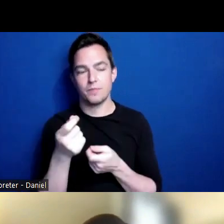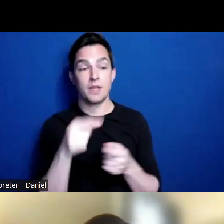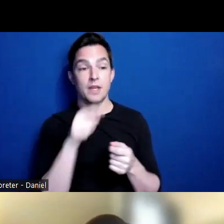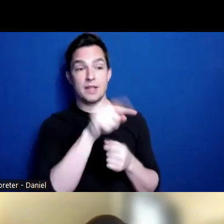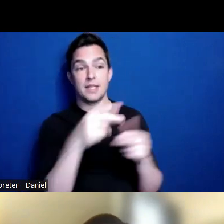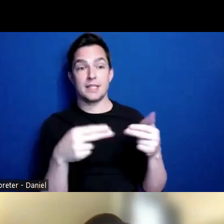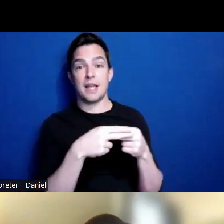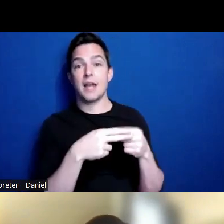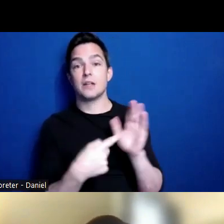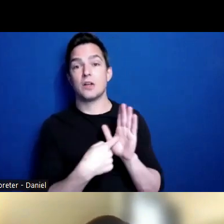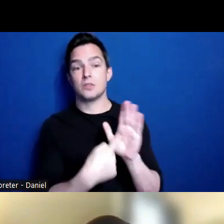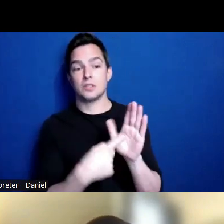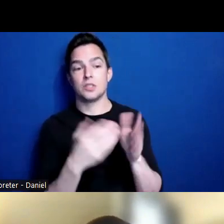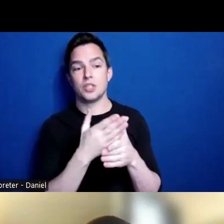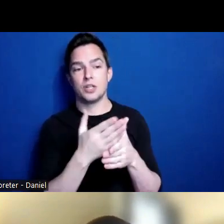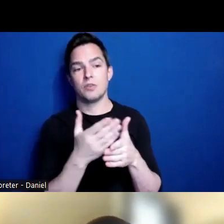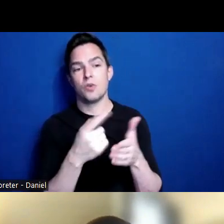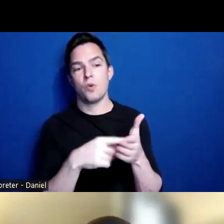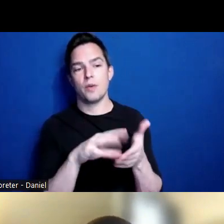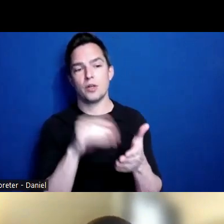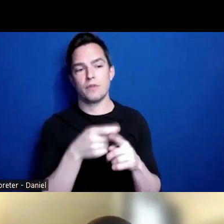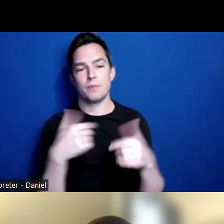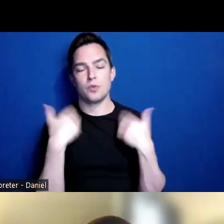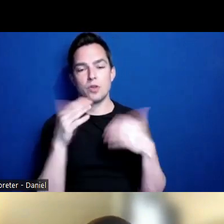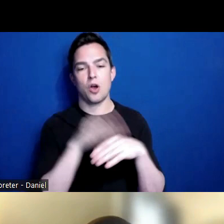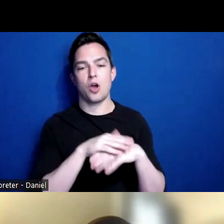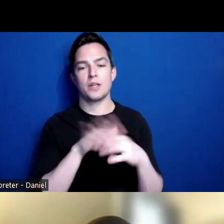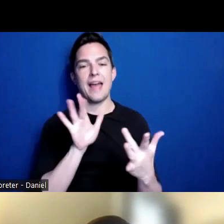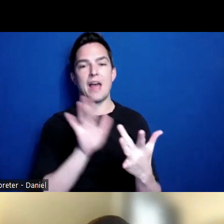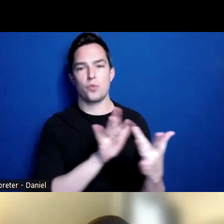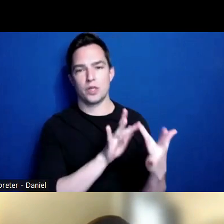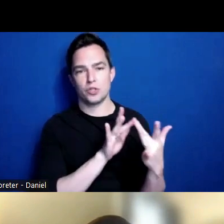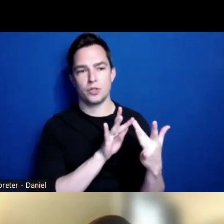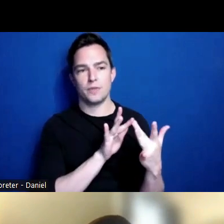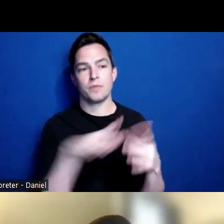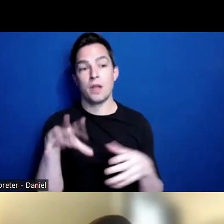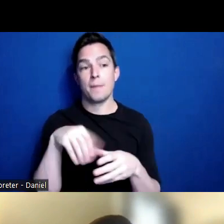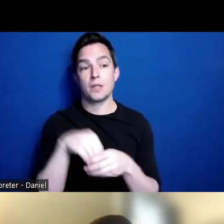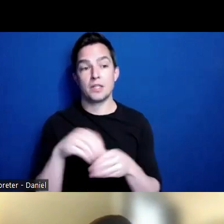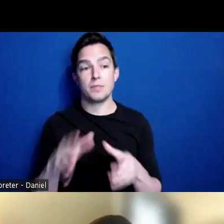to share what we learned from the youth on outreach. The participants encouraged CILs